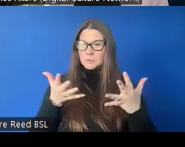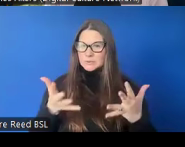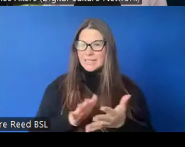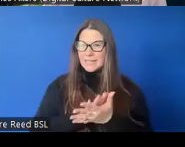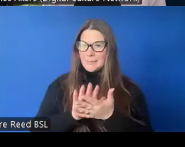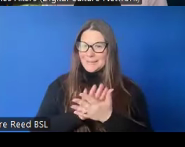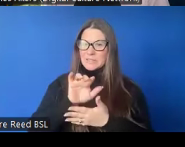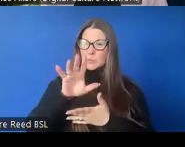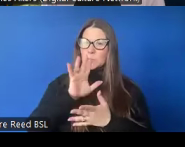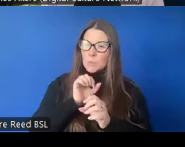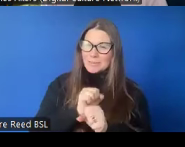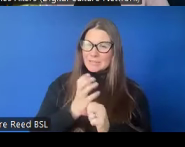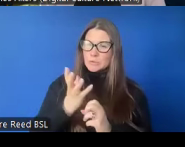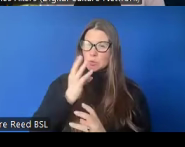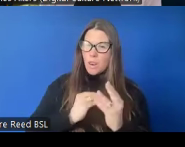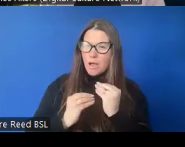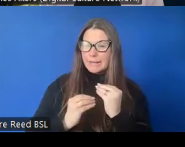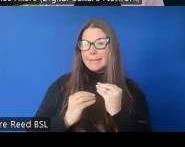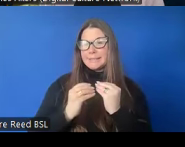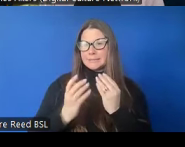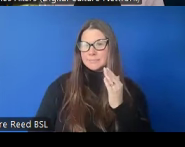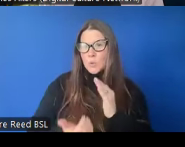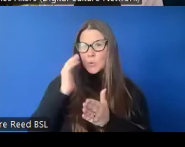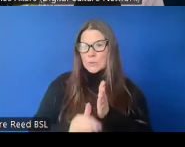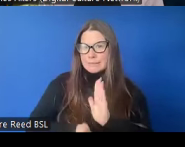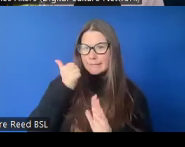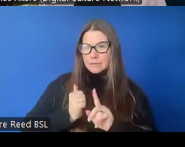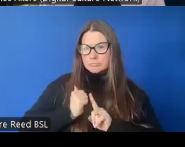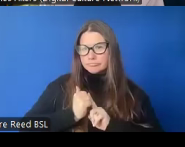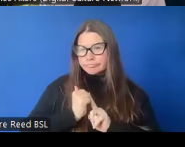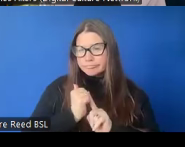and developing your skills and making your organization better. That's really important.